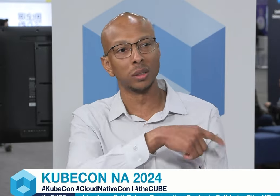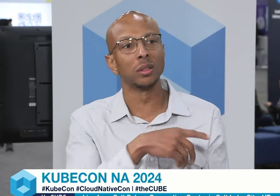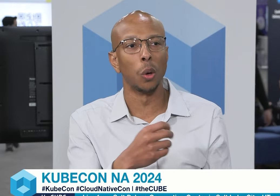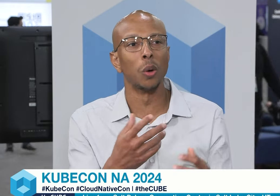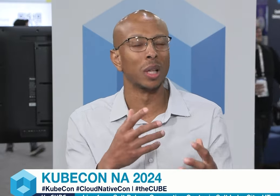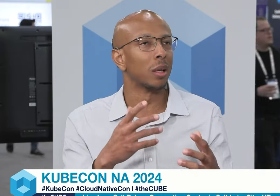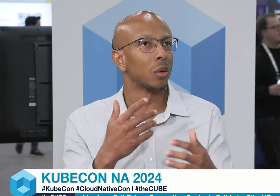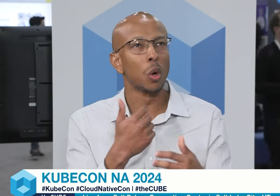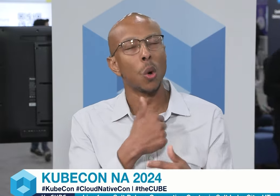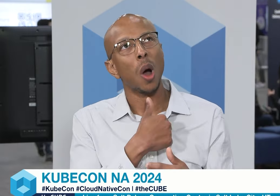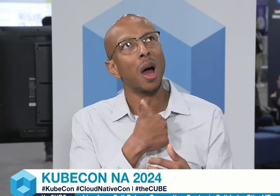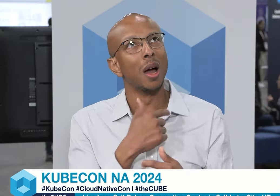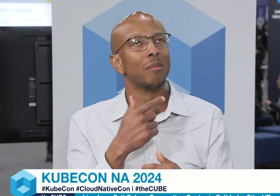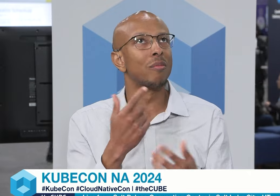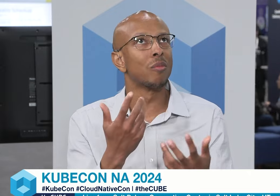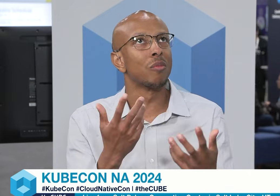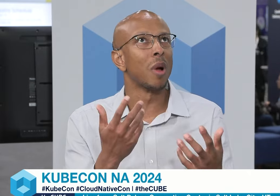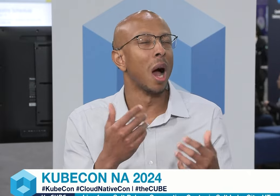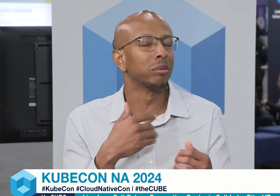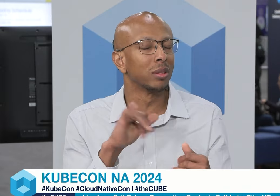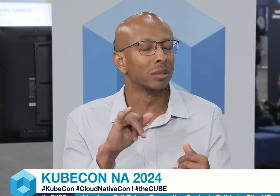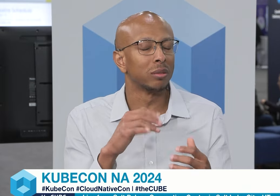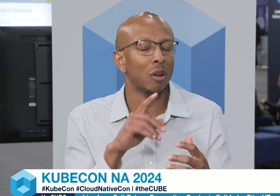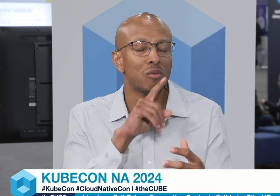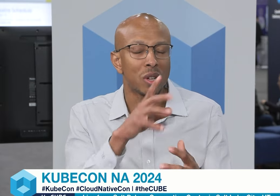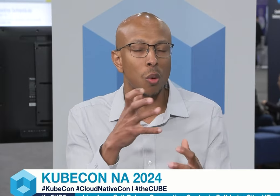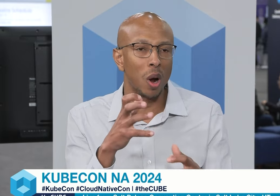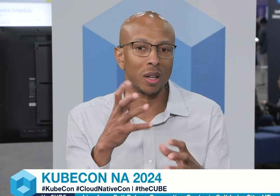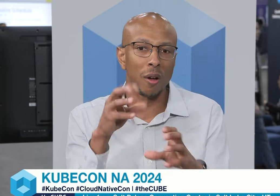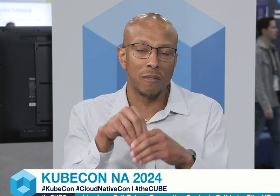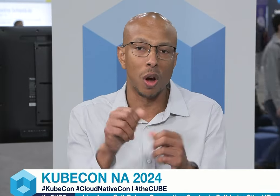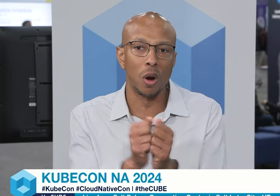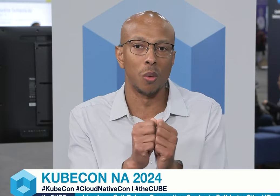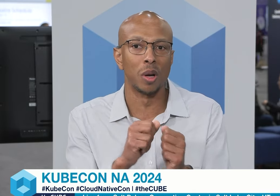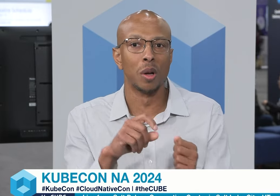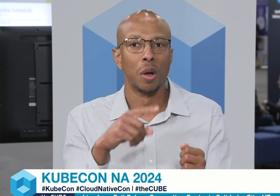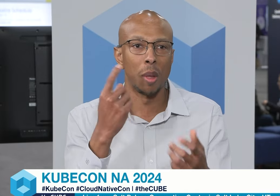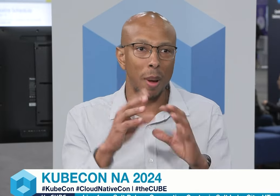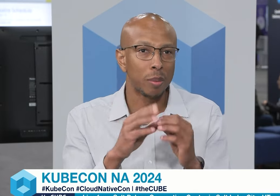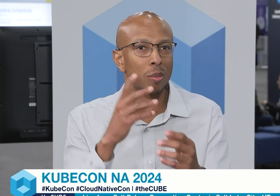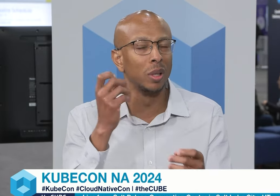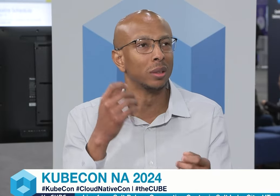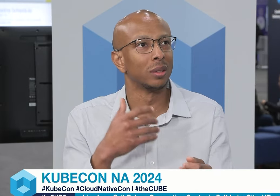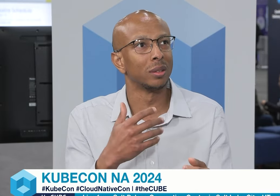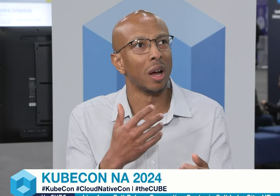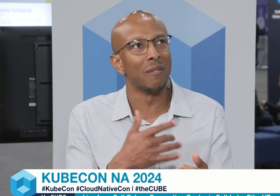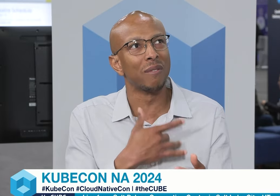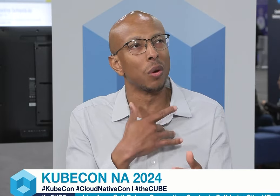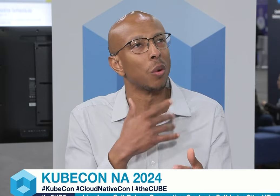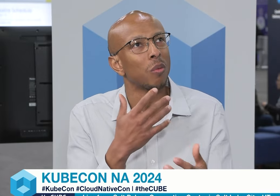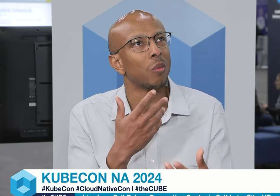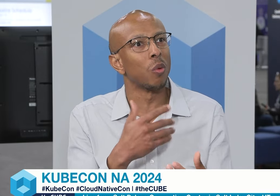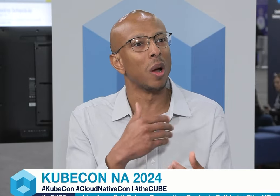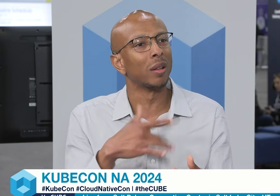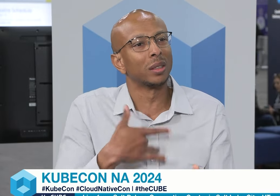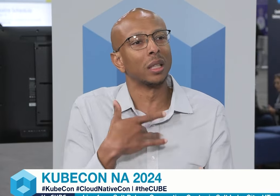who we are has been really interesting as far as our experiences go. So I definitely wanted to be involved in a group that